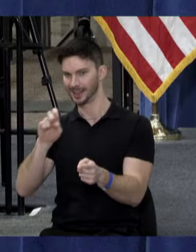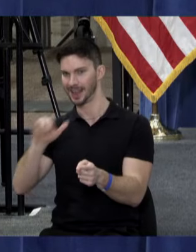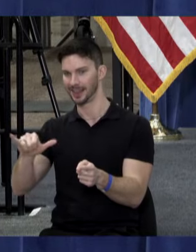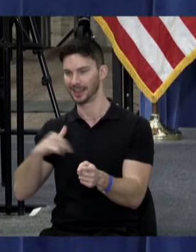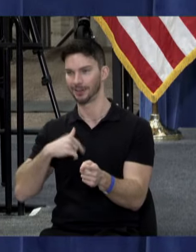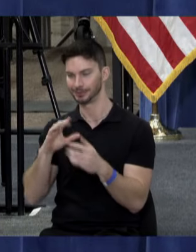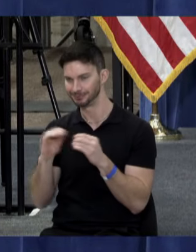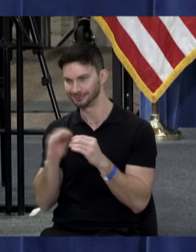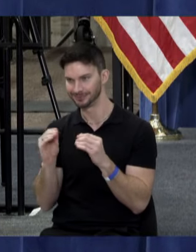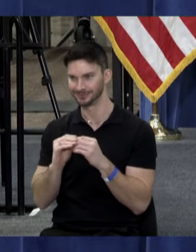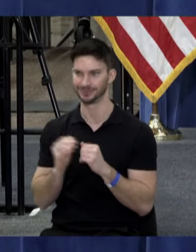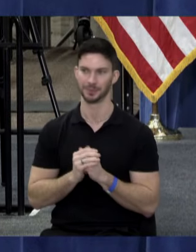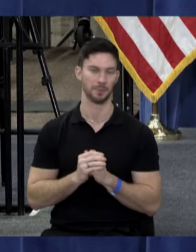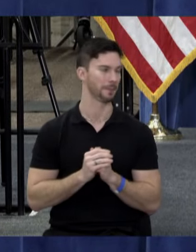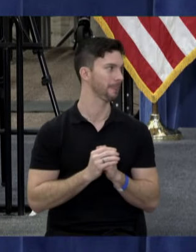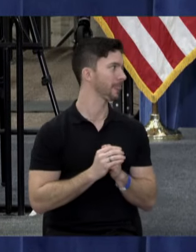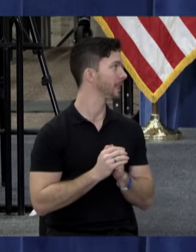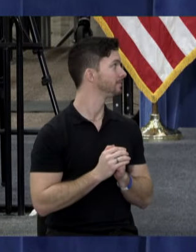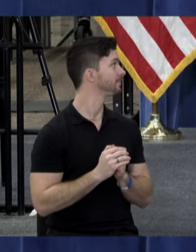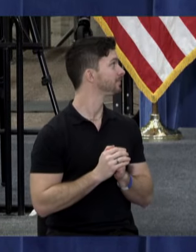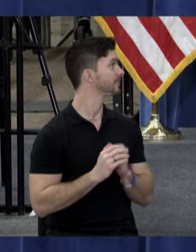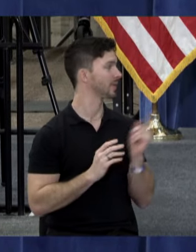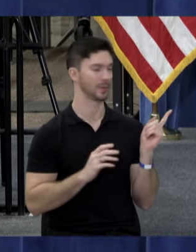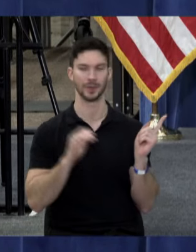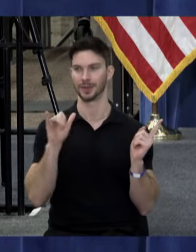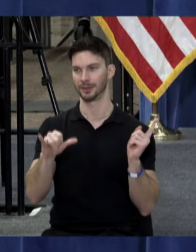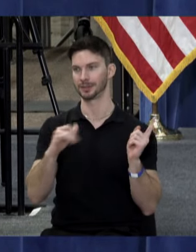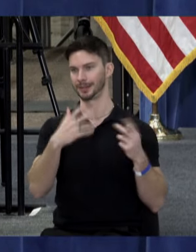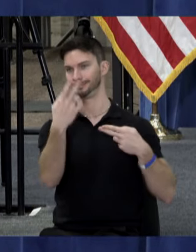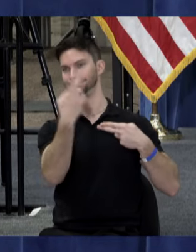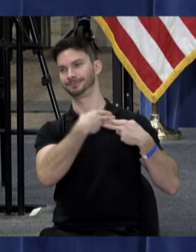My -- it was my acquired sports name. I grew up in the Pine Barrens,